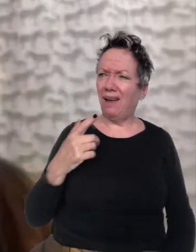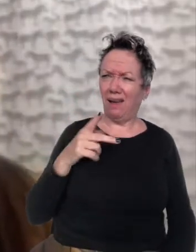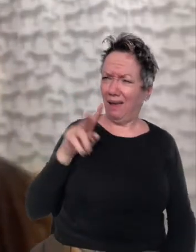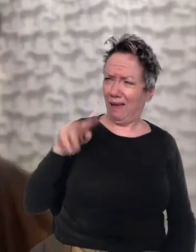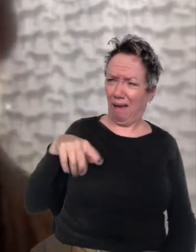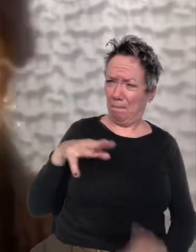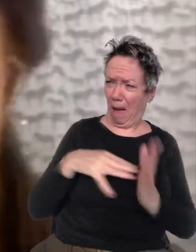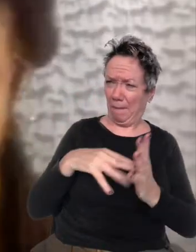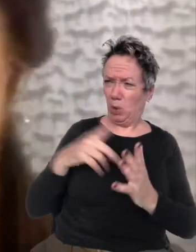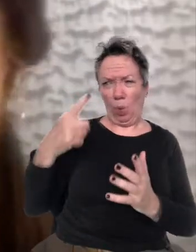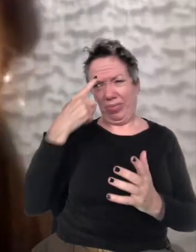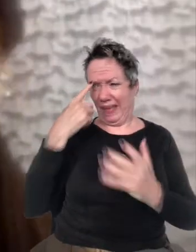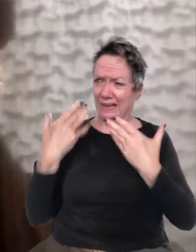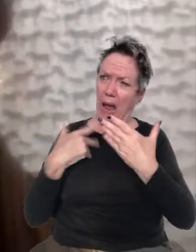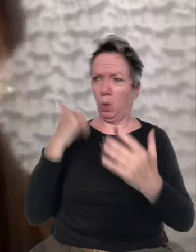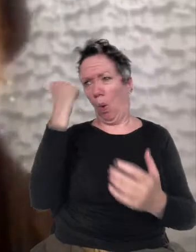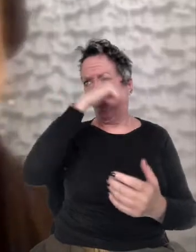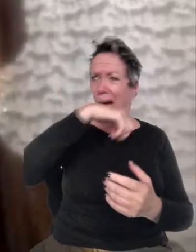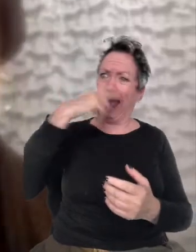Your wise, old African woman or what?